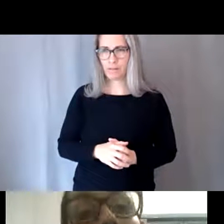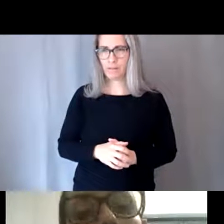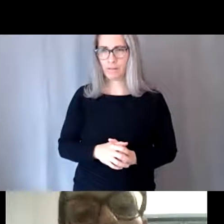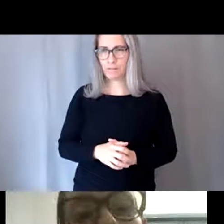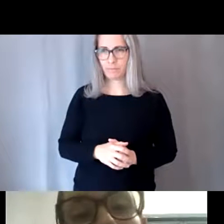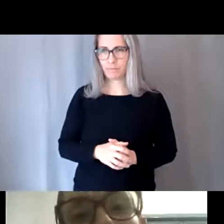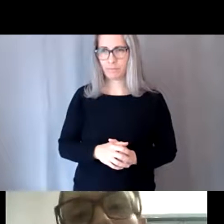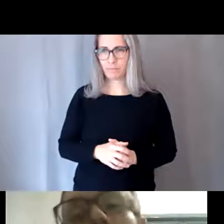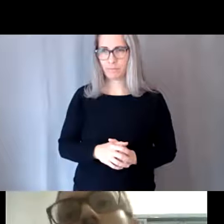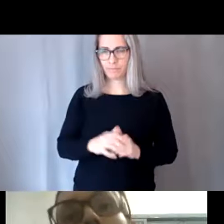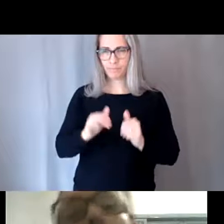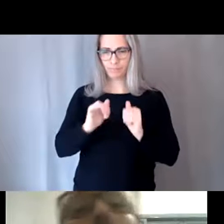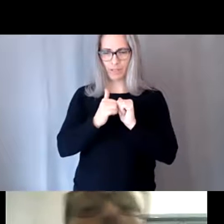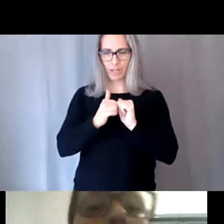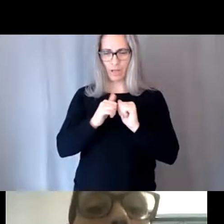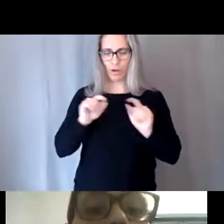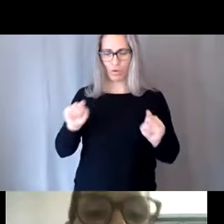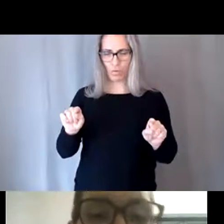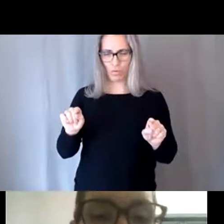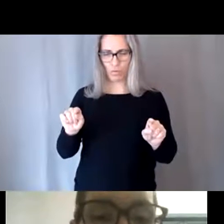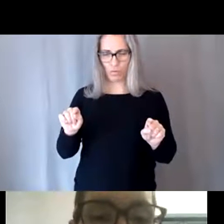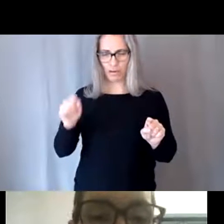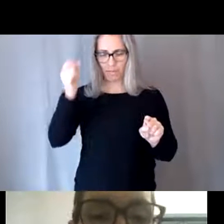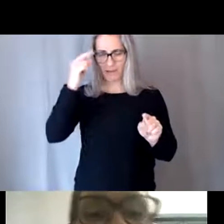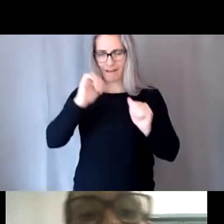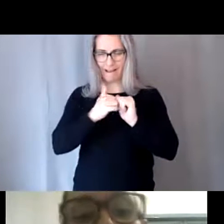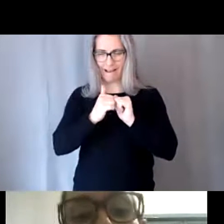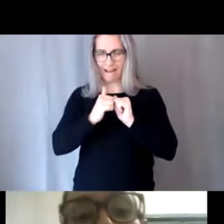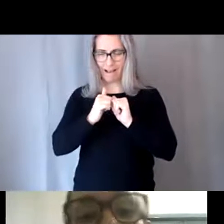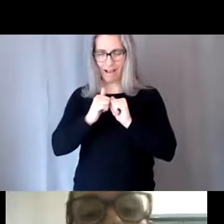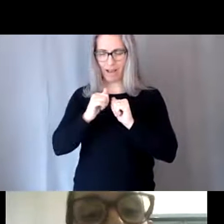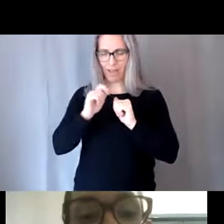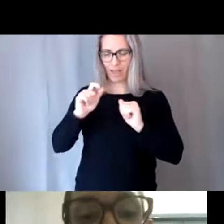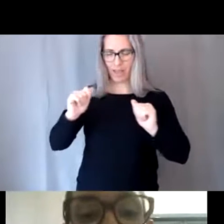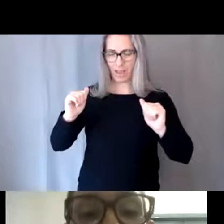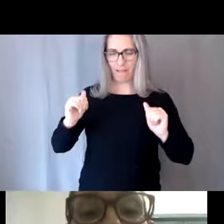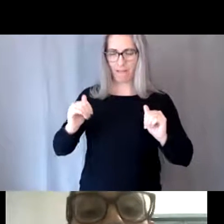disability co-produce each other an